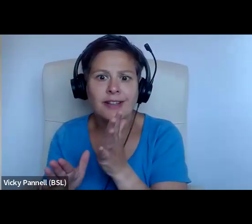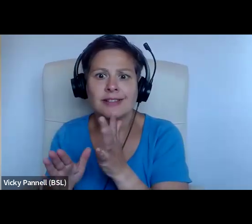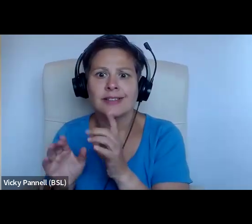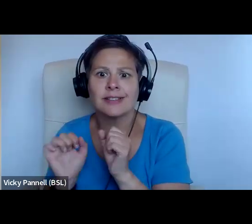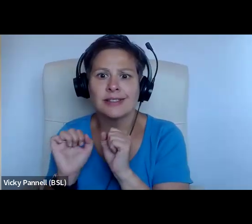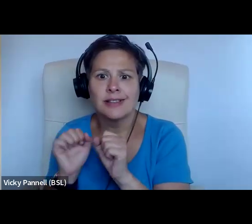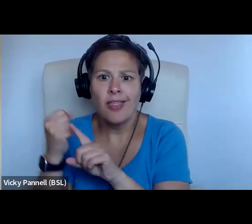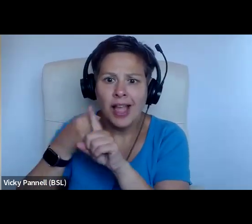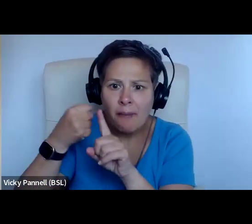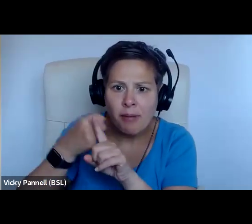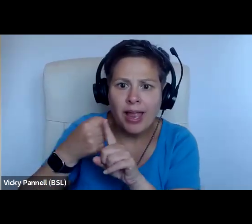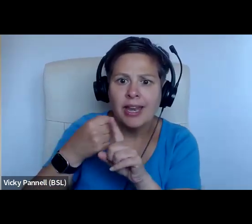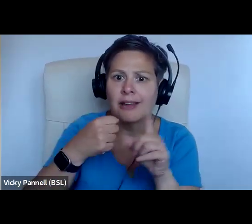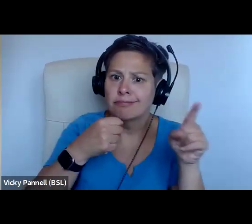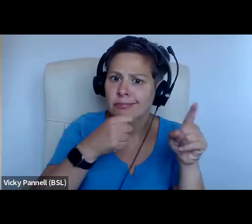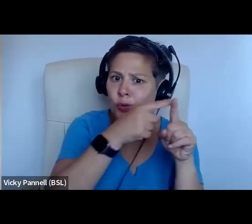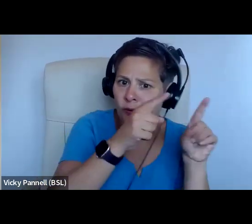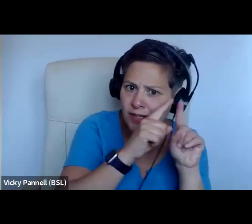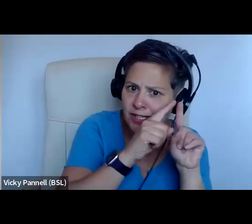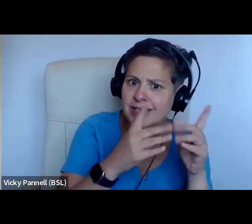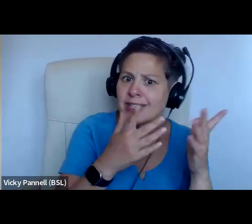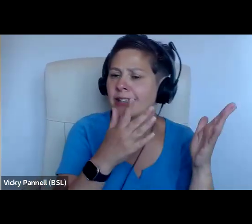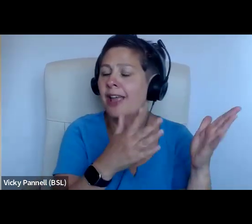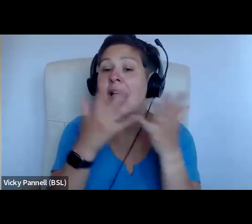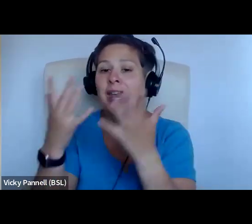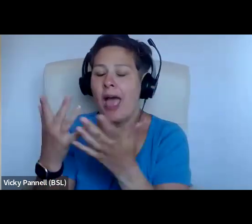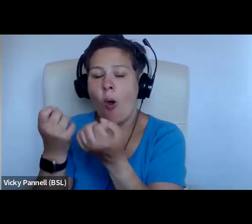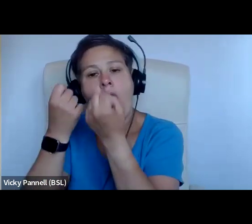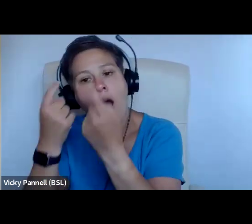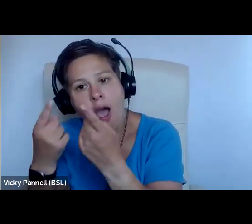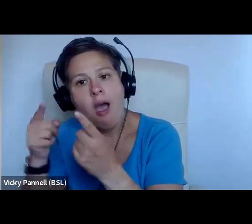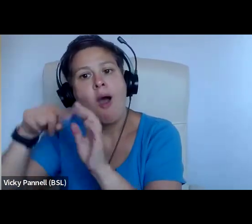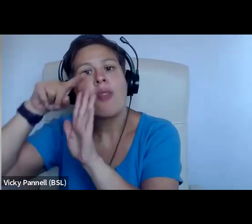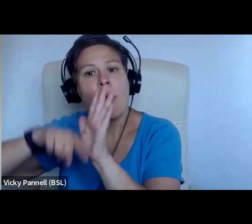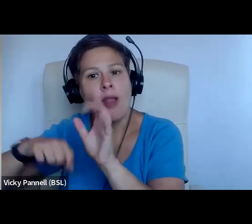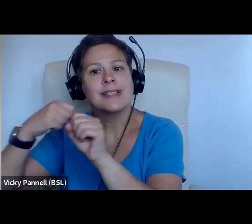I started working as a researcher in the accessibility team. And I really